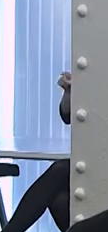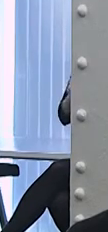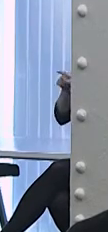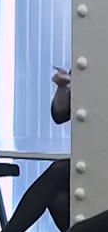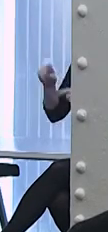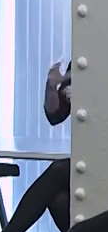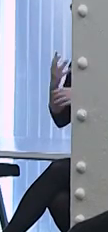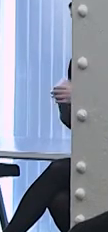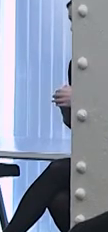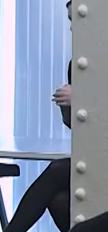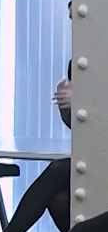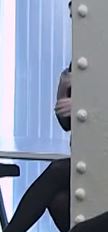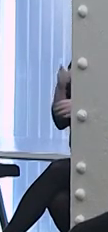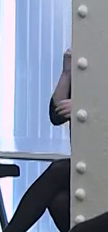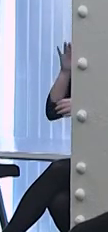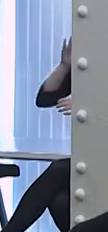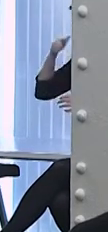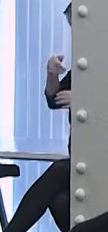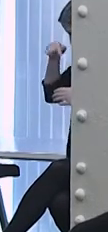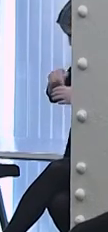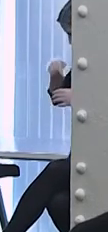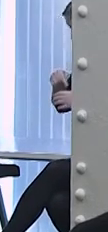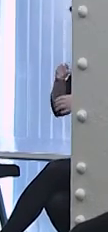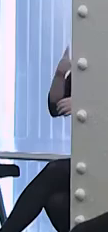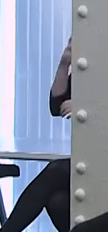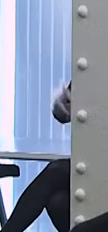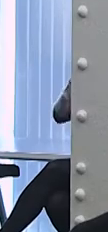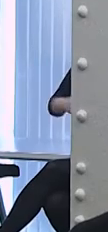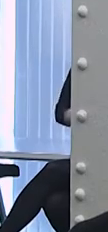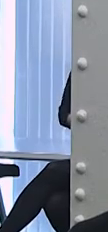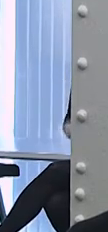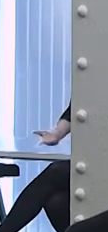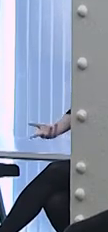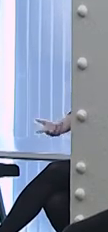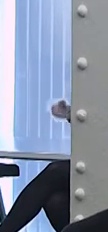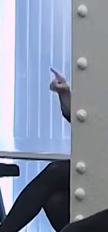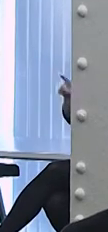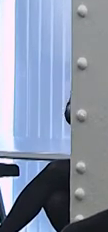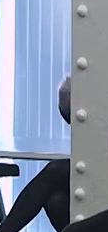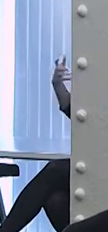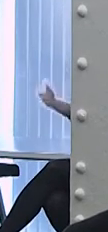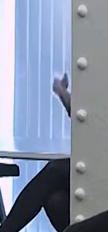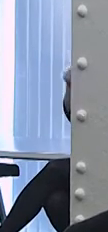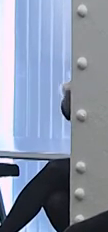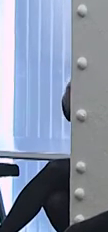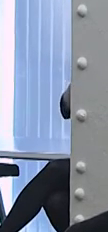and they won't focus on your actual need, same applies to fat people. And I use the word fat and not obese